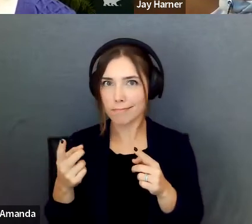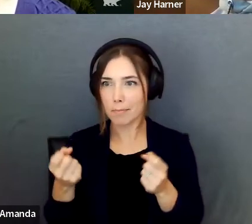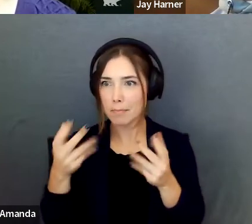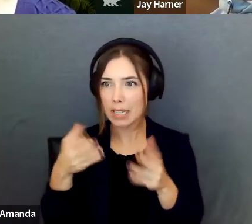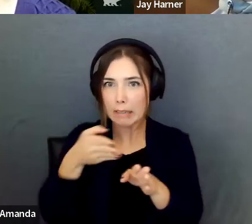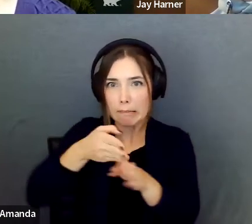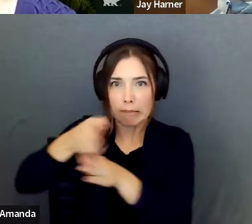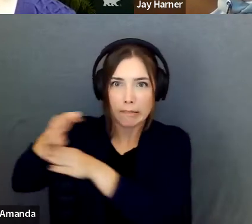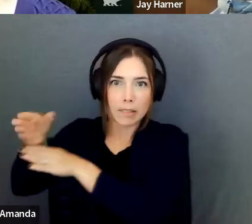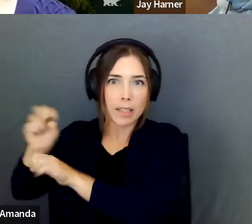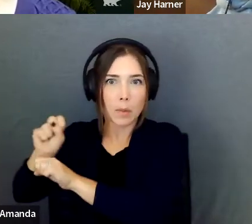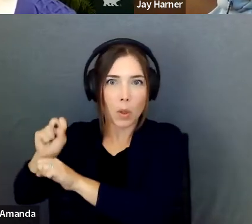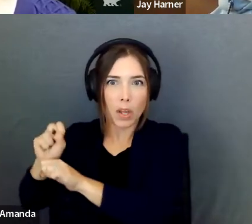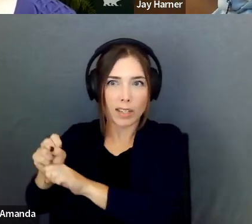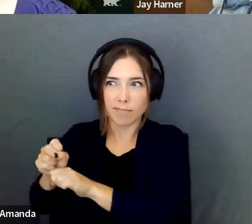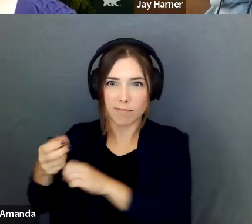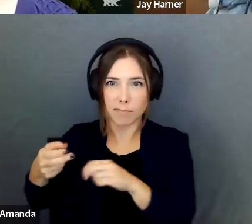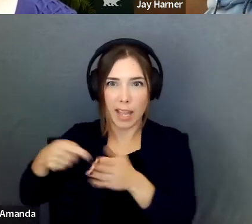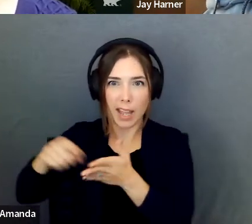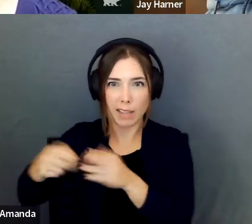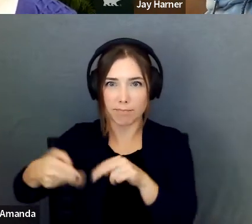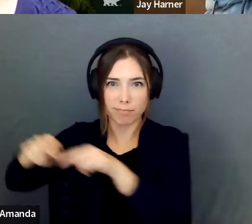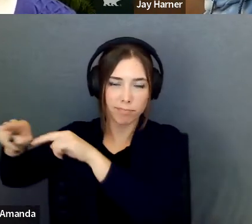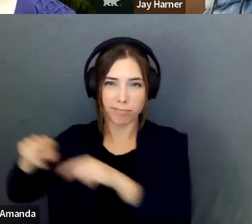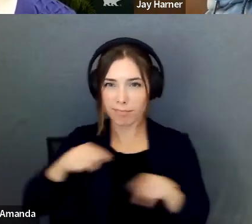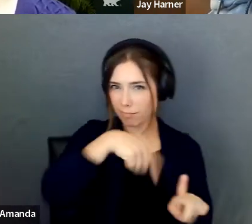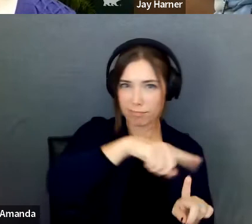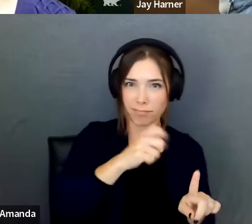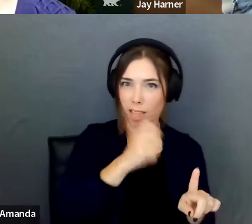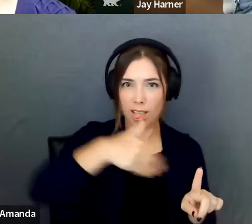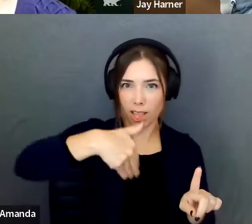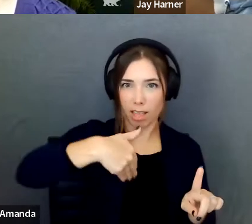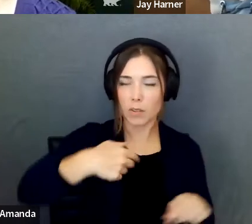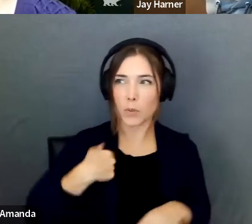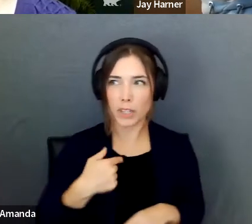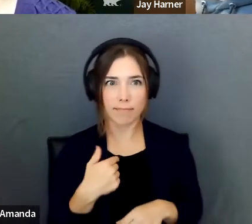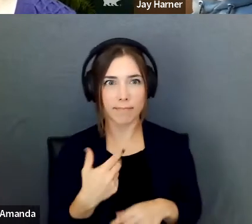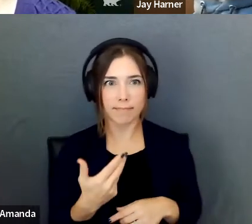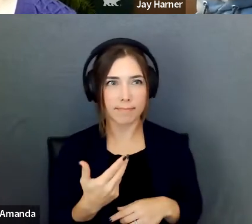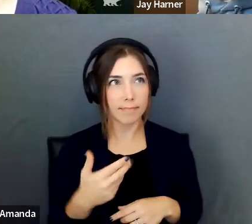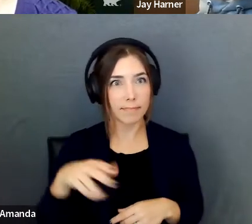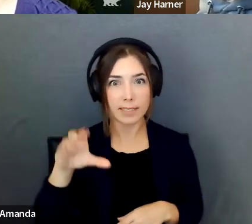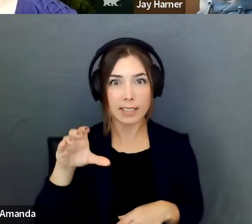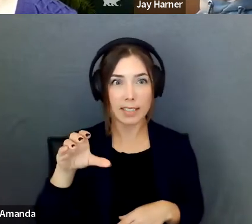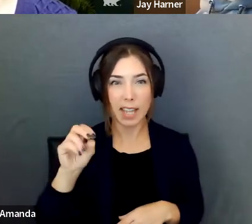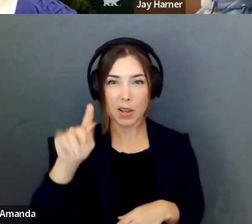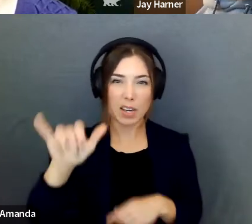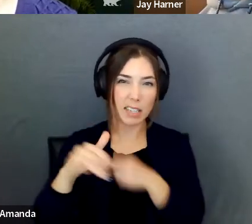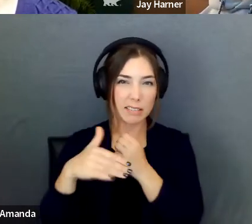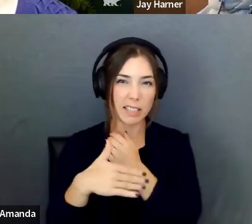that is possible within our area. We are in center part of state which a little bit more rural.